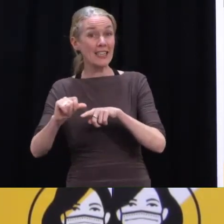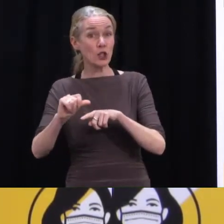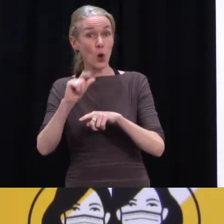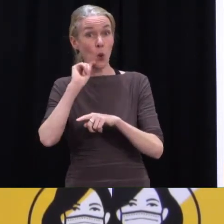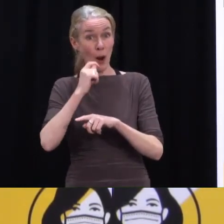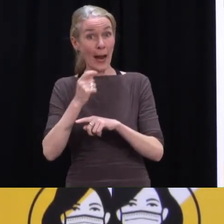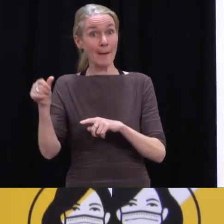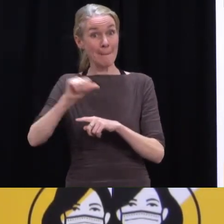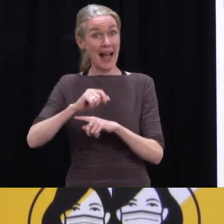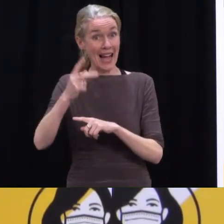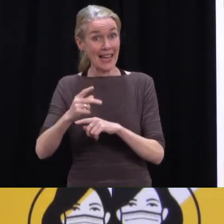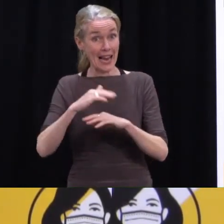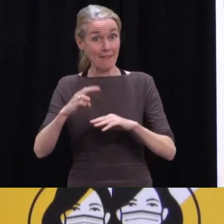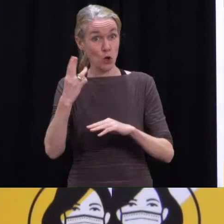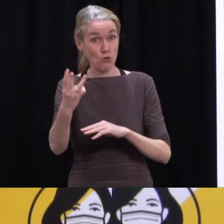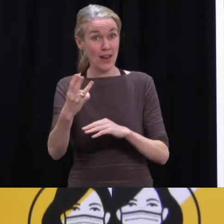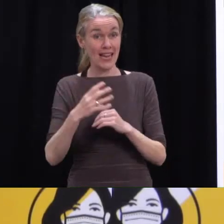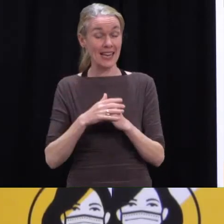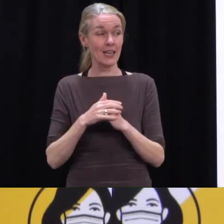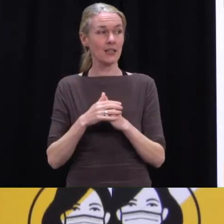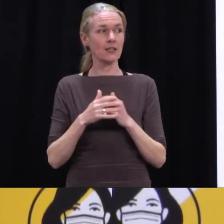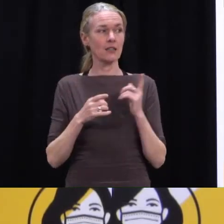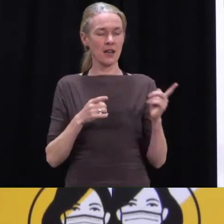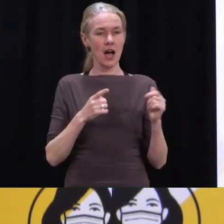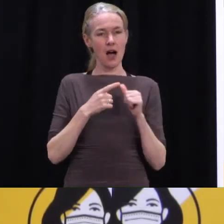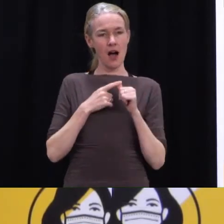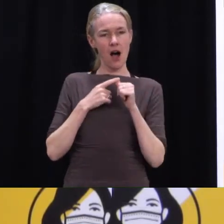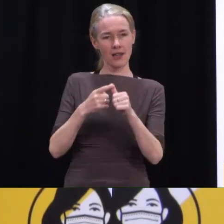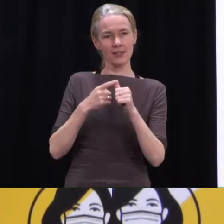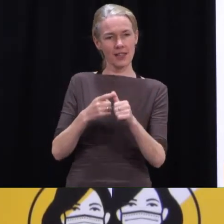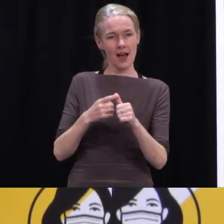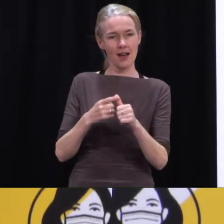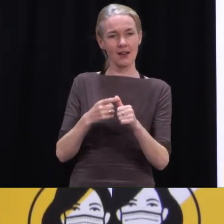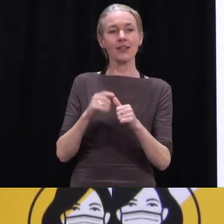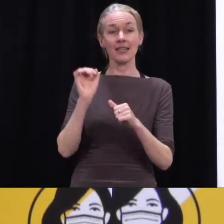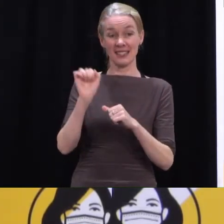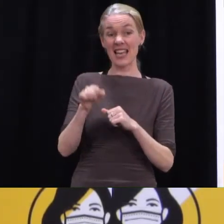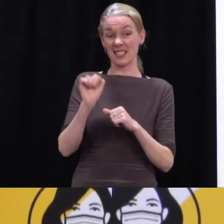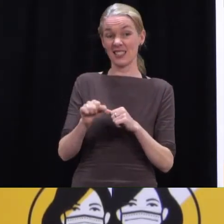that something that waits for level 2 and 1? Ivement it is